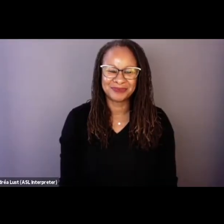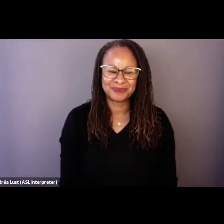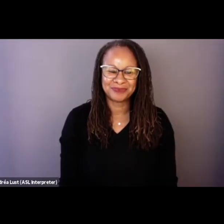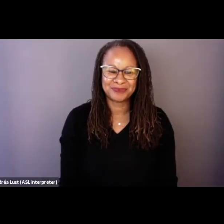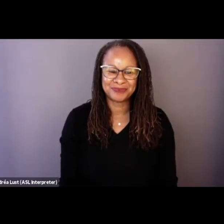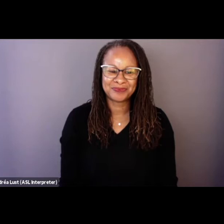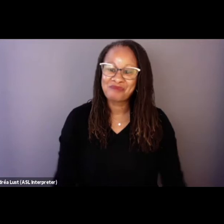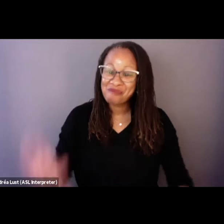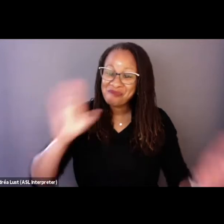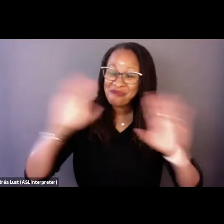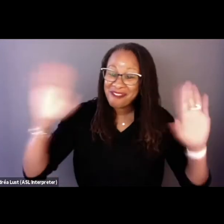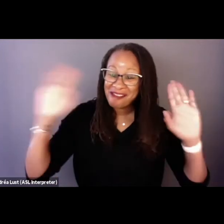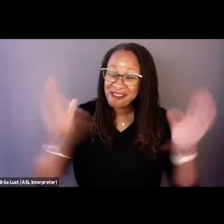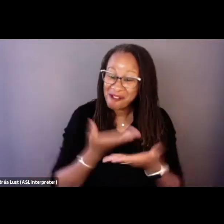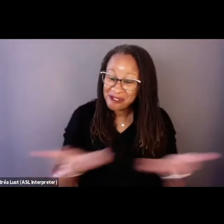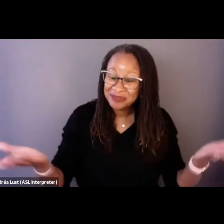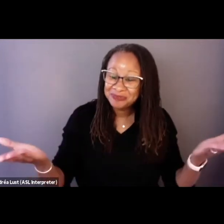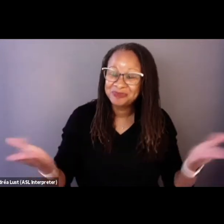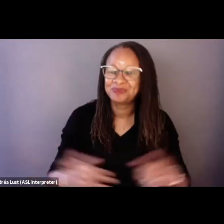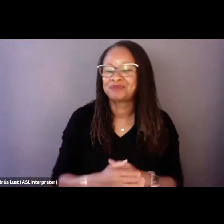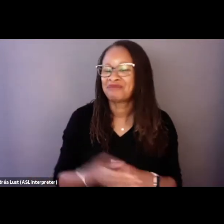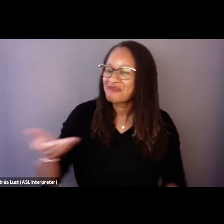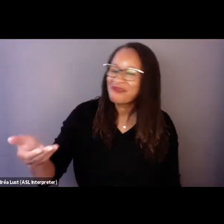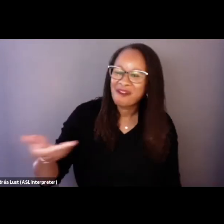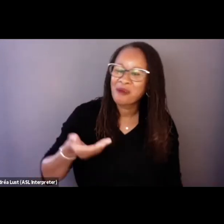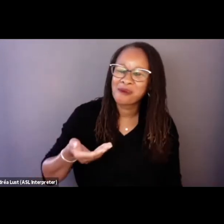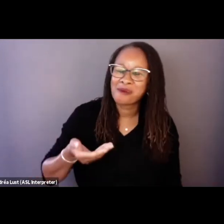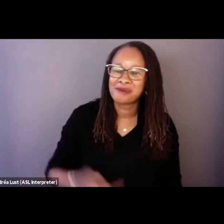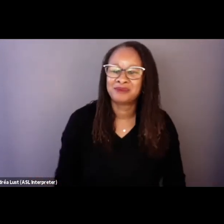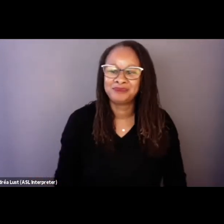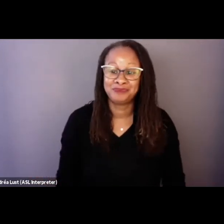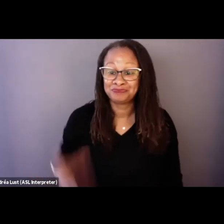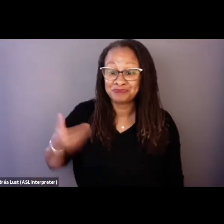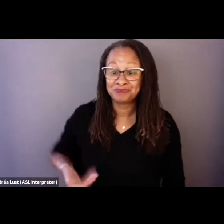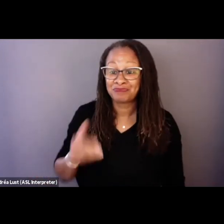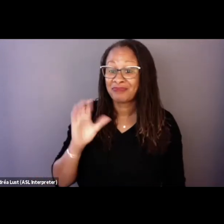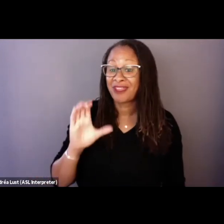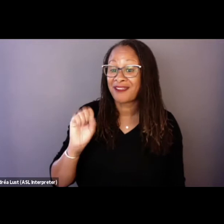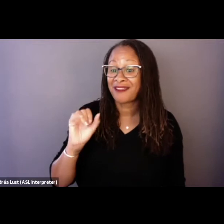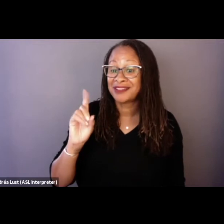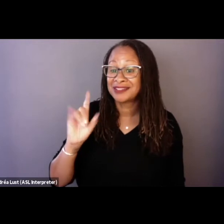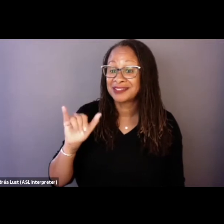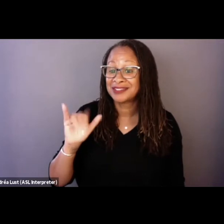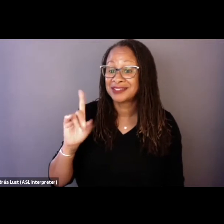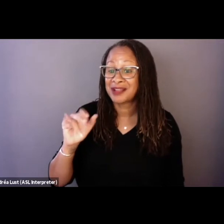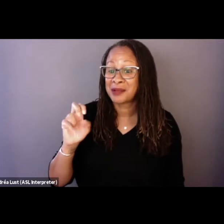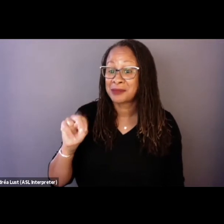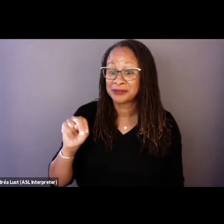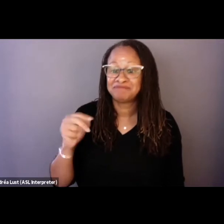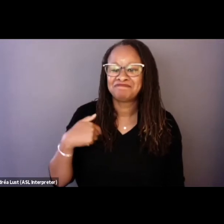Hello everyone. Welcome. My name is Cassidy Diamond. I am the associate director